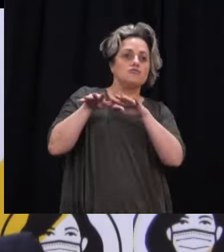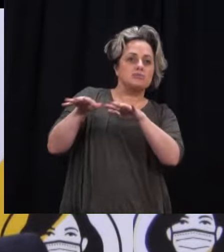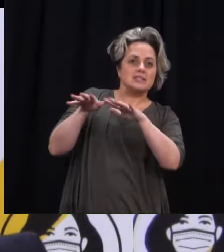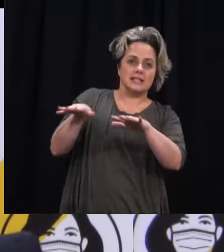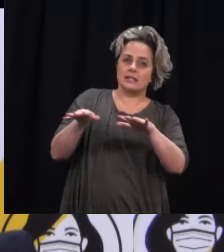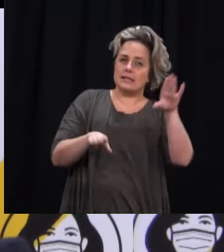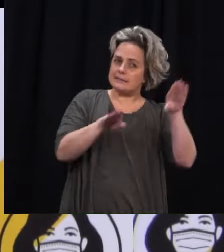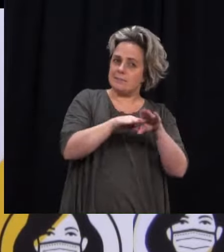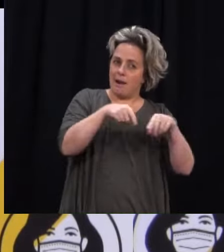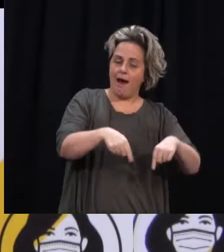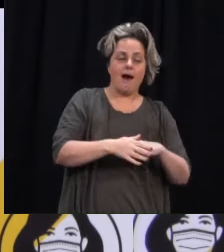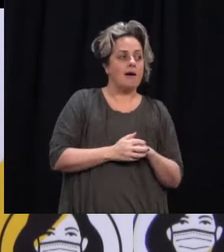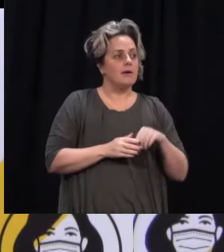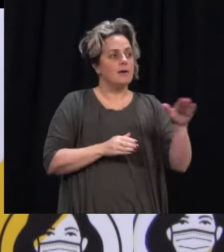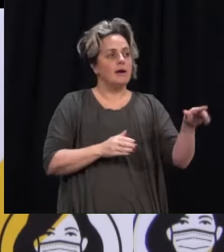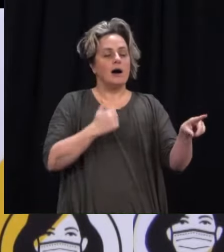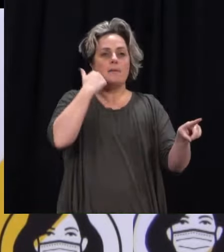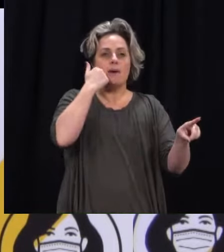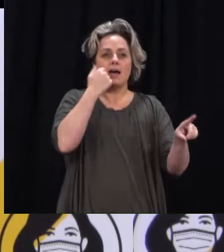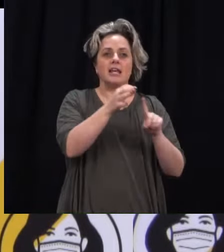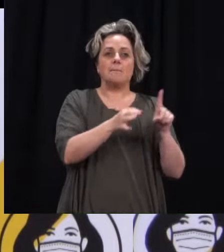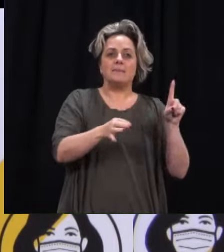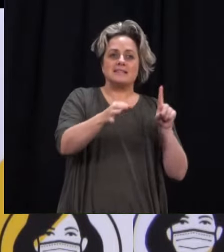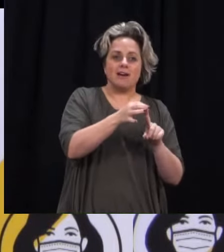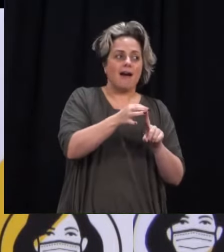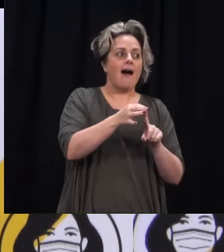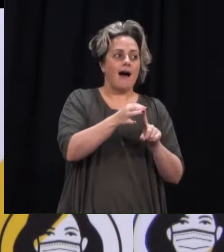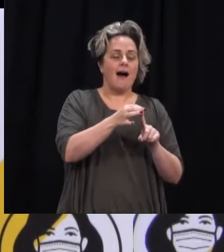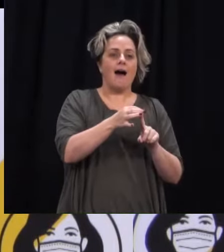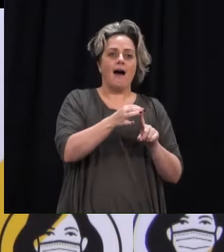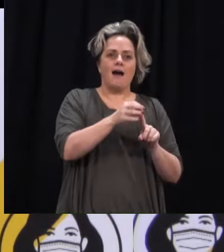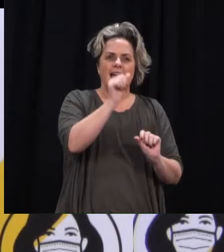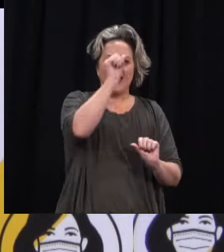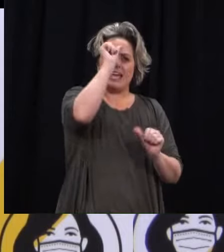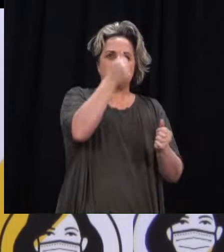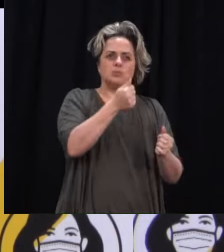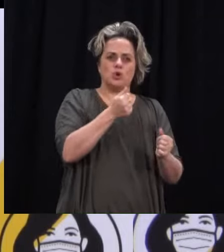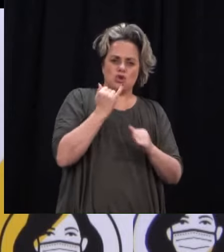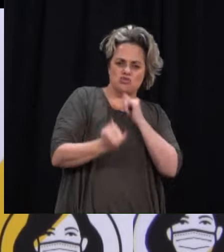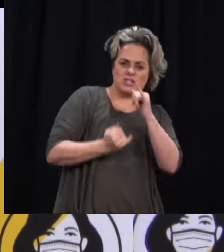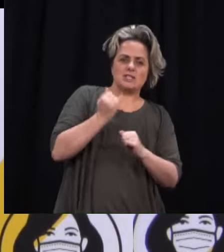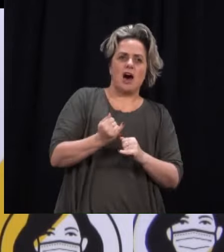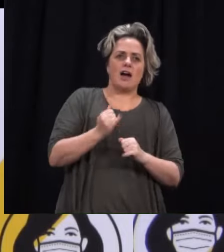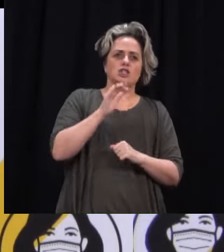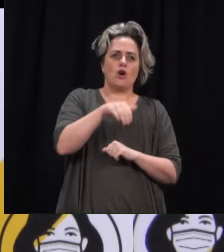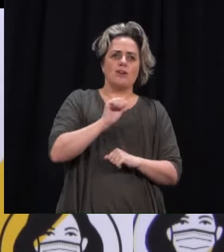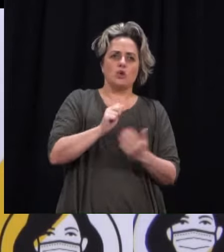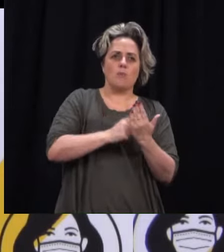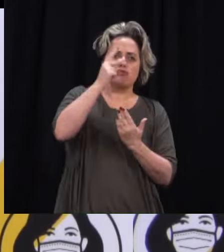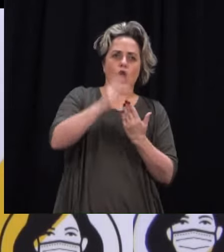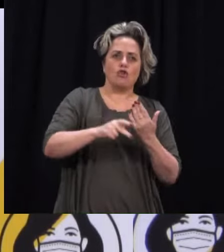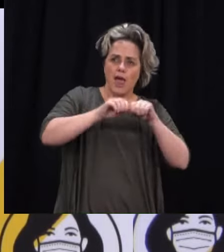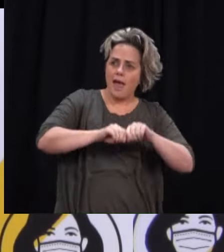of infection in their community